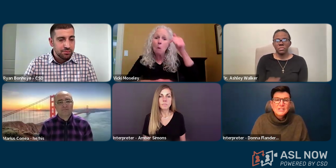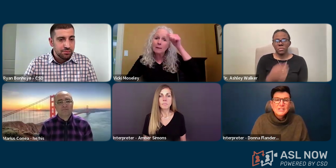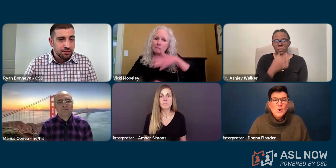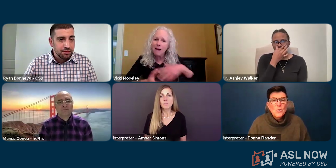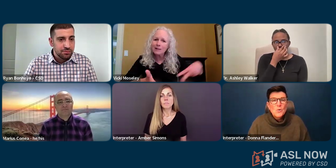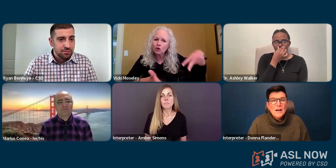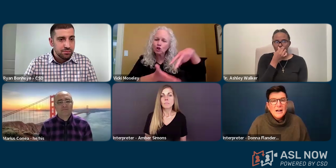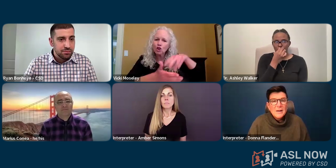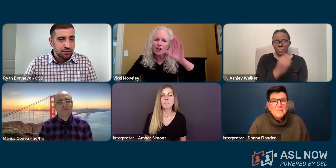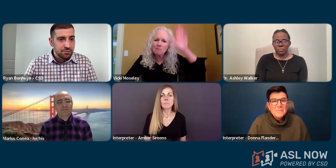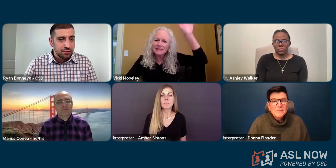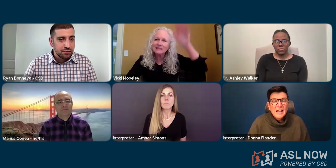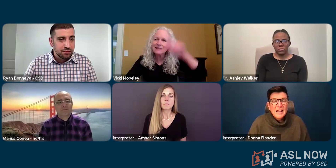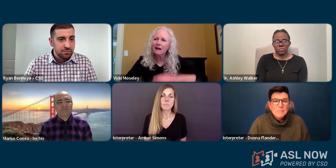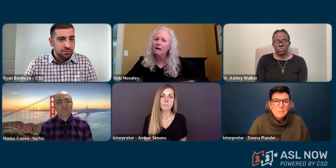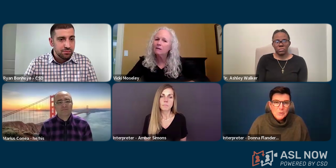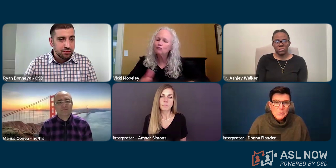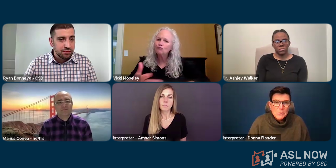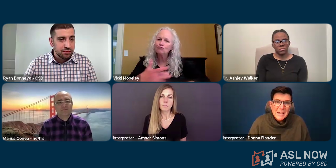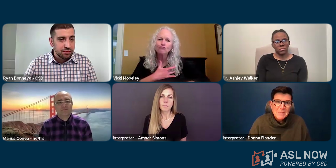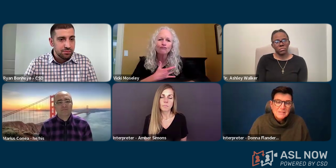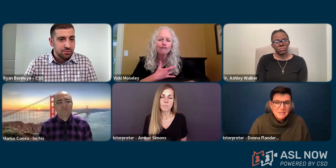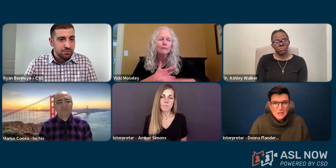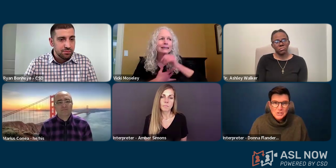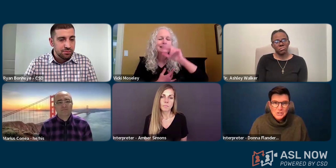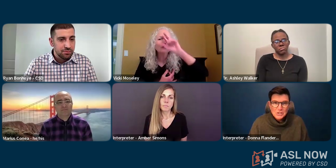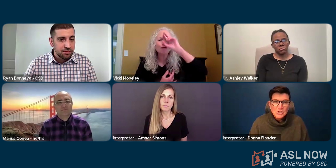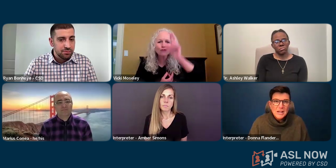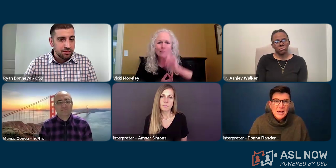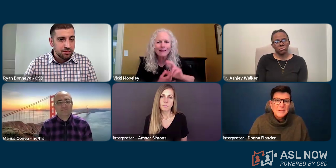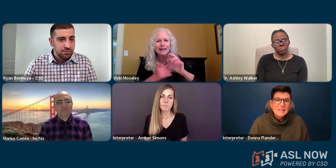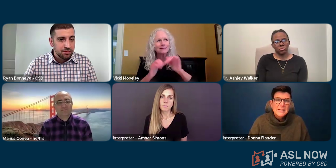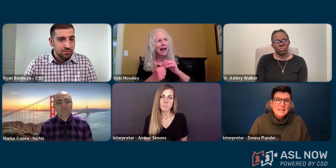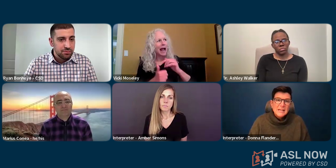And so I remember there was a time that, you know, a gentleman stood up and